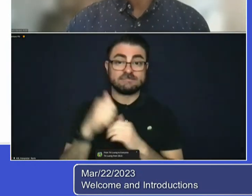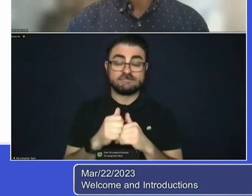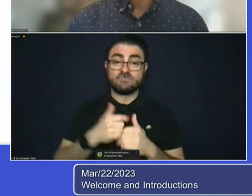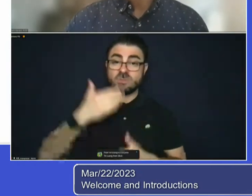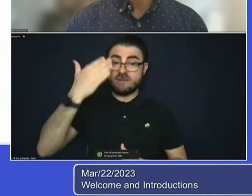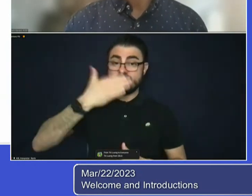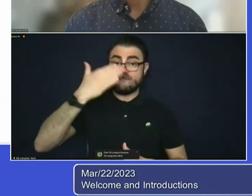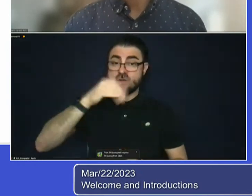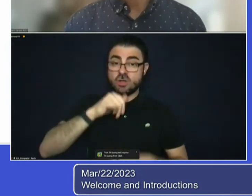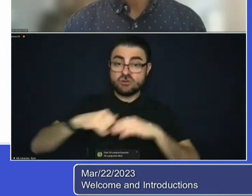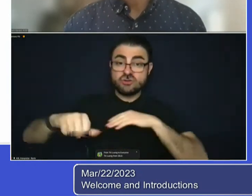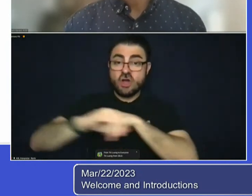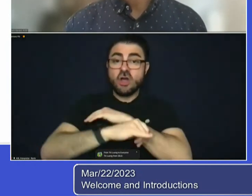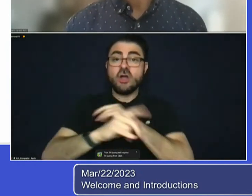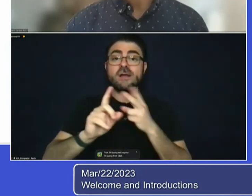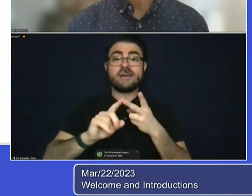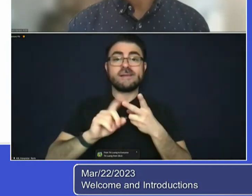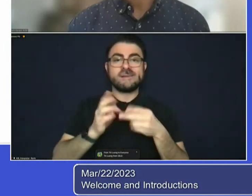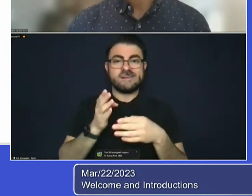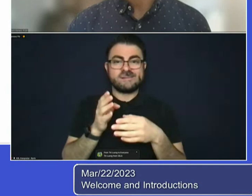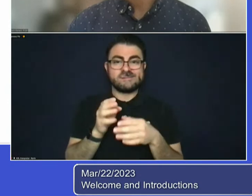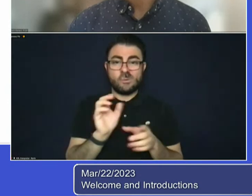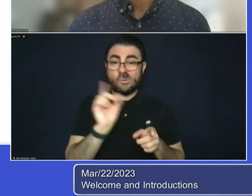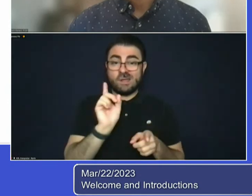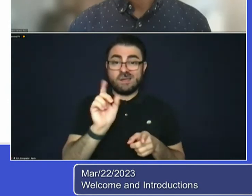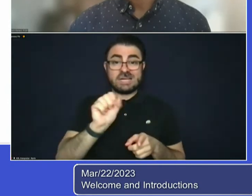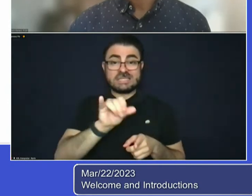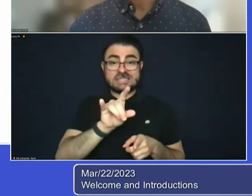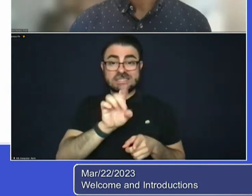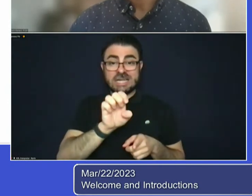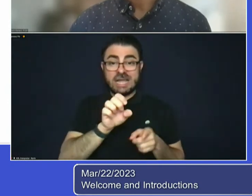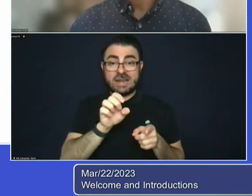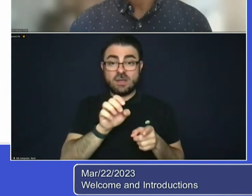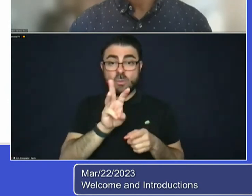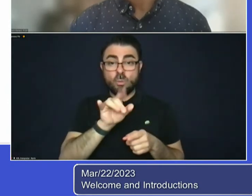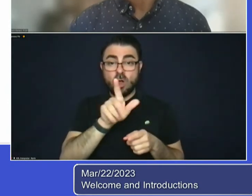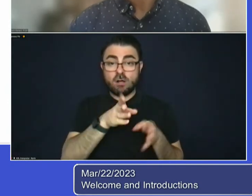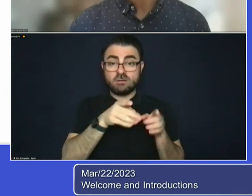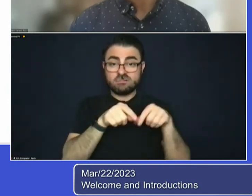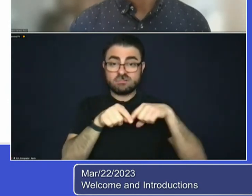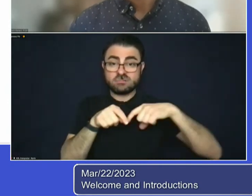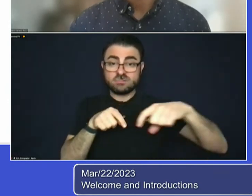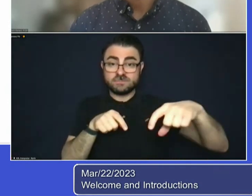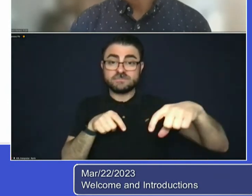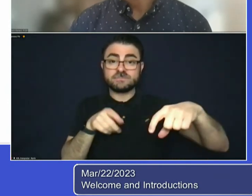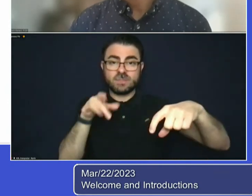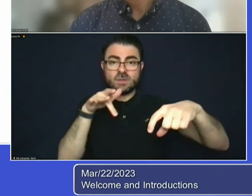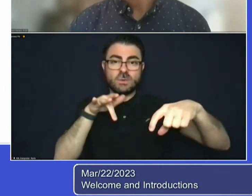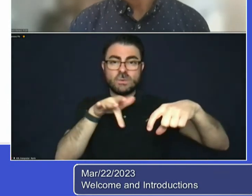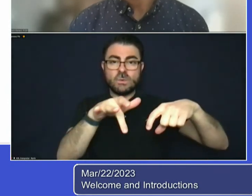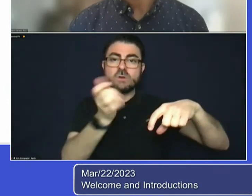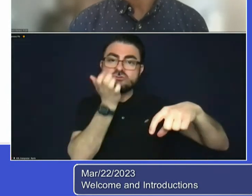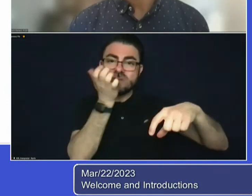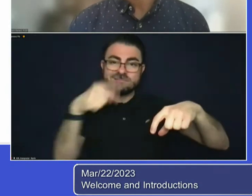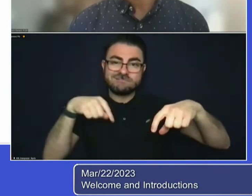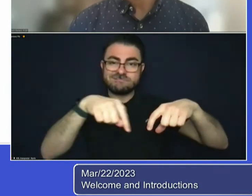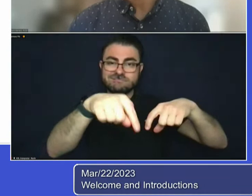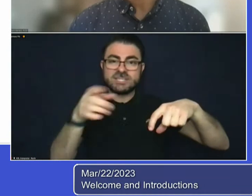FOCUSED ON TREES.